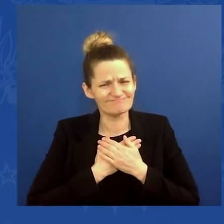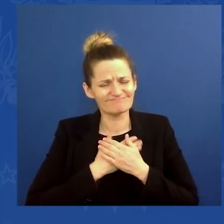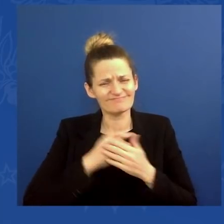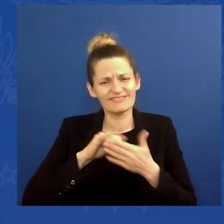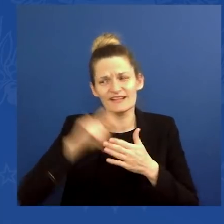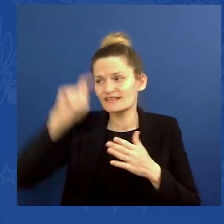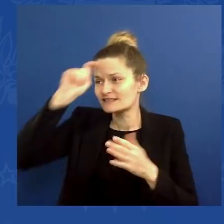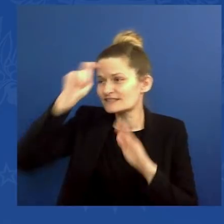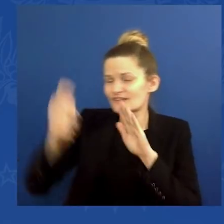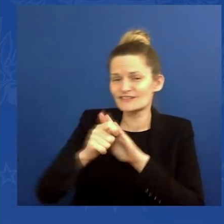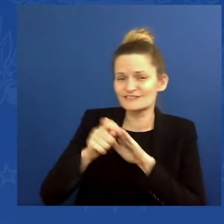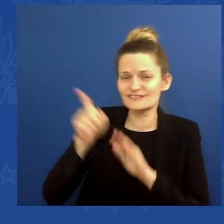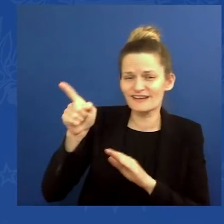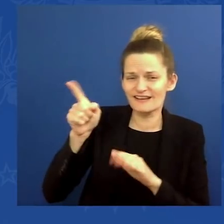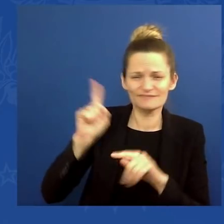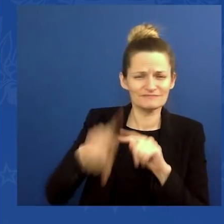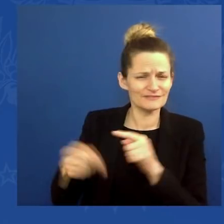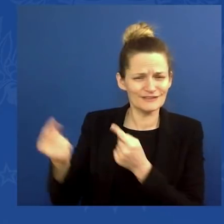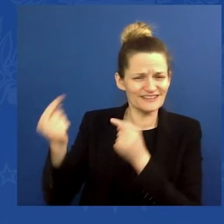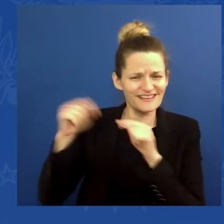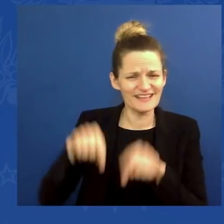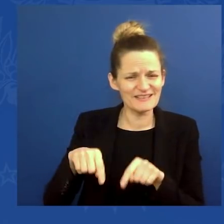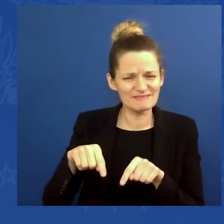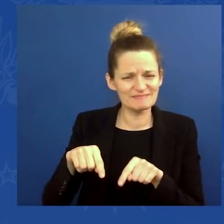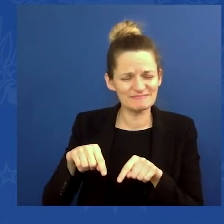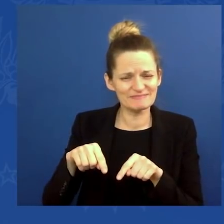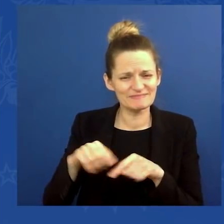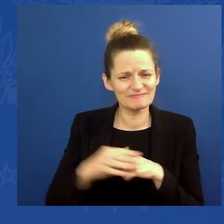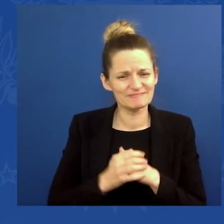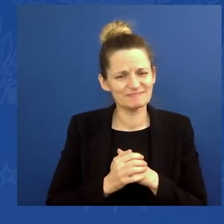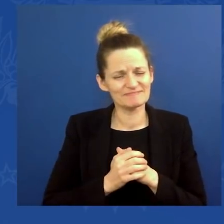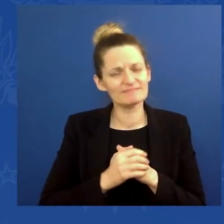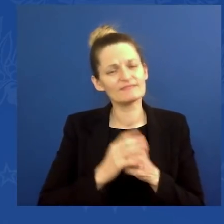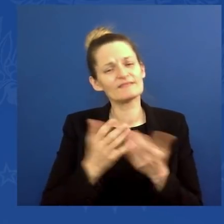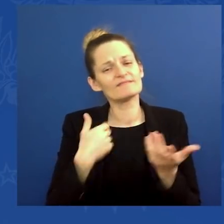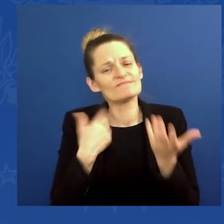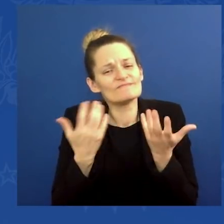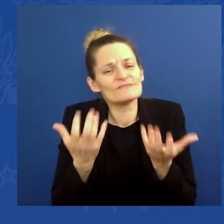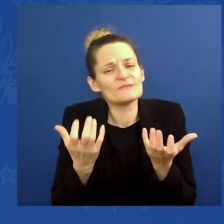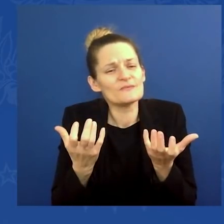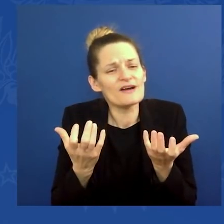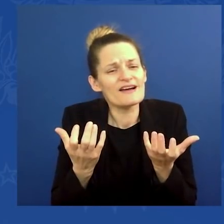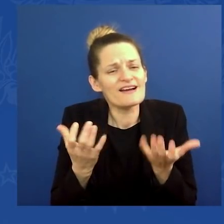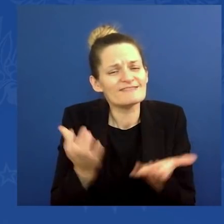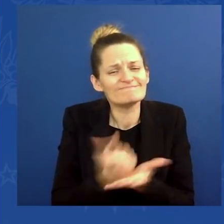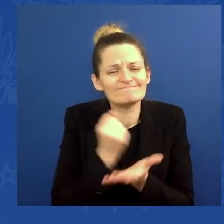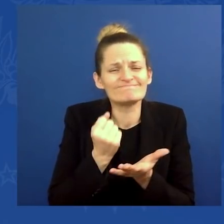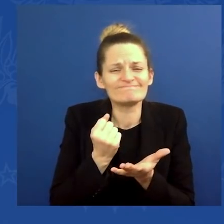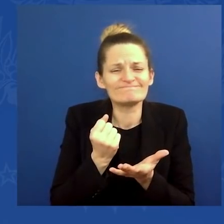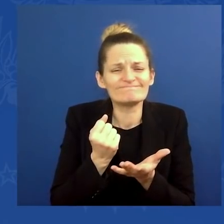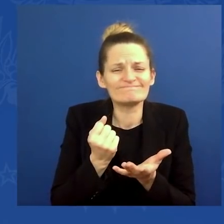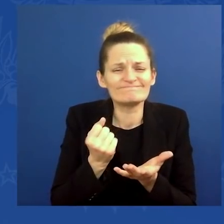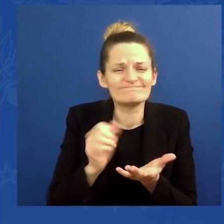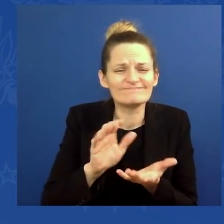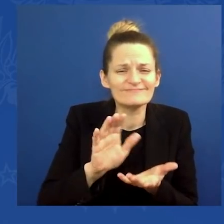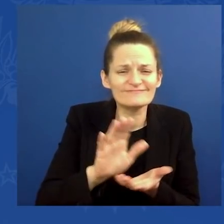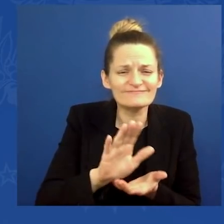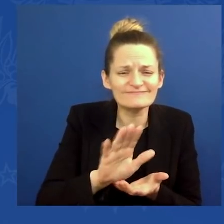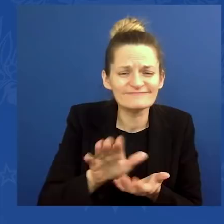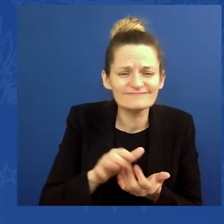and I just want to say if he were here, what I said last night, we I had the privilege of giving him